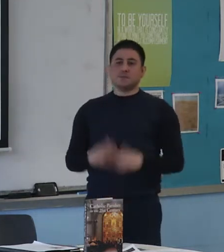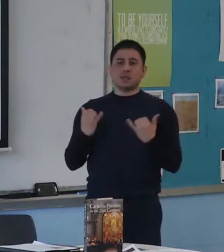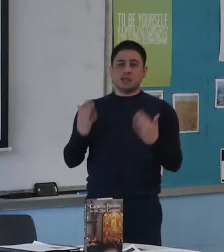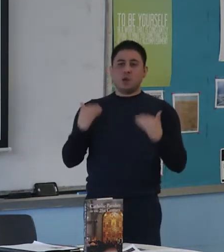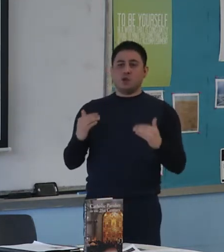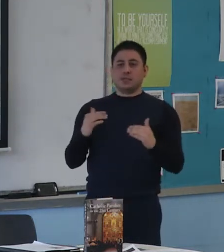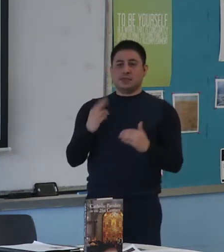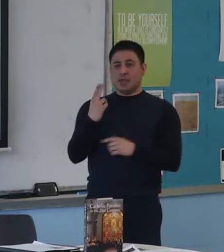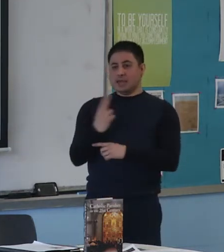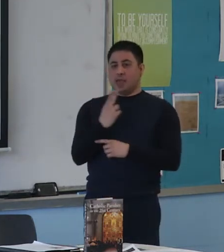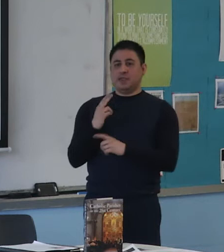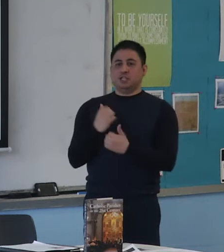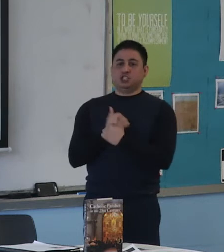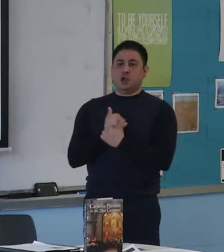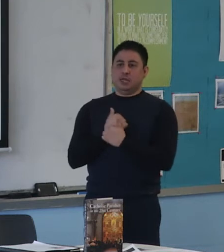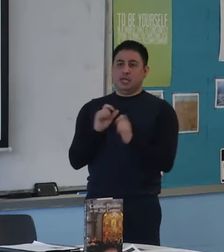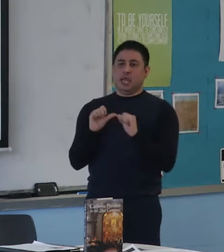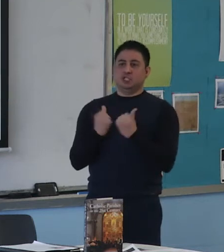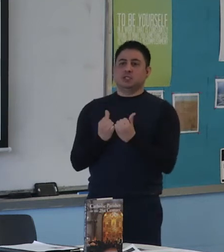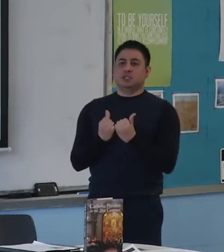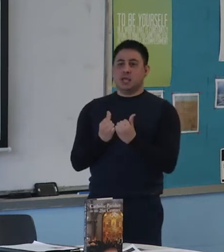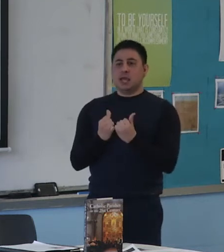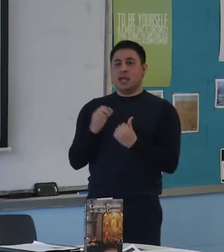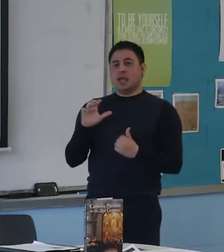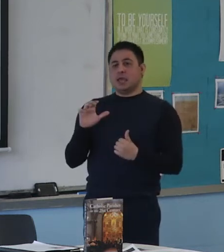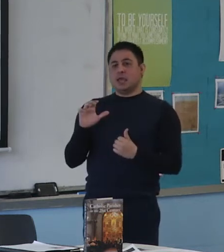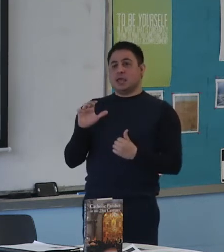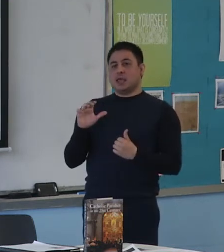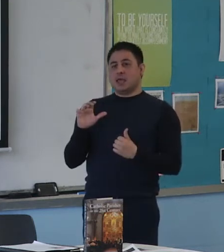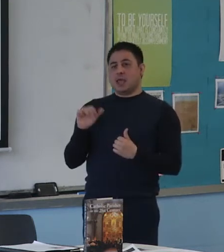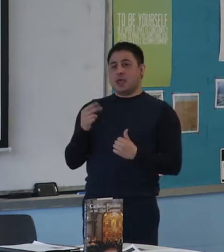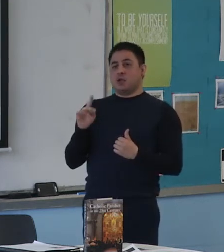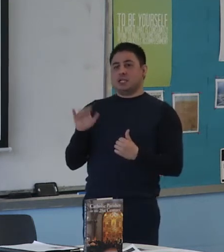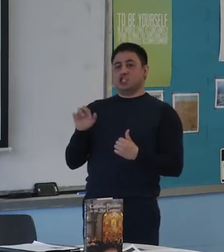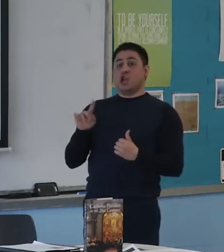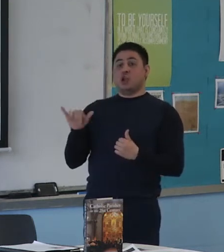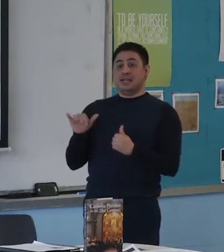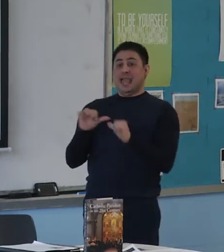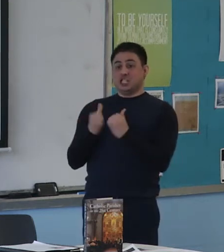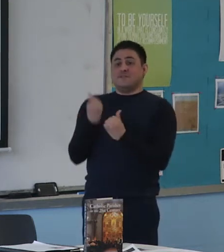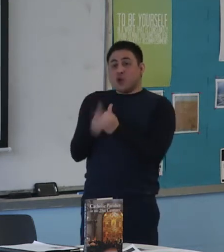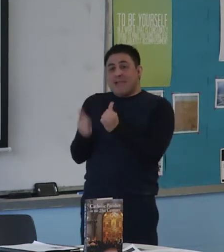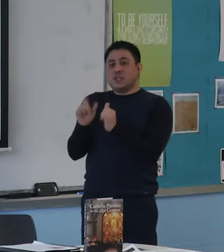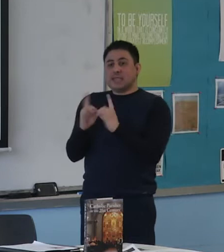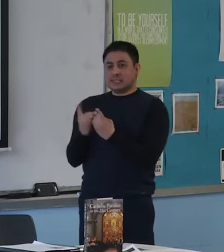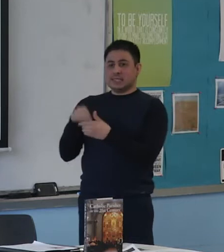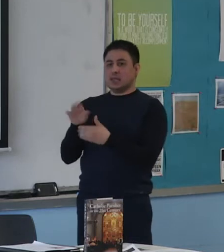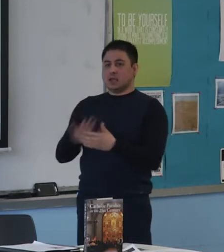the Catholic charity agencies, and understand there's a Catholic charity agency for every diocese in the country, so there are a hundred and seventy-eight